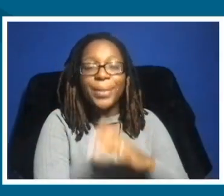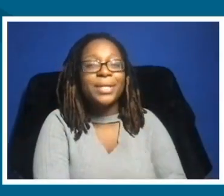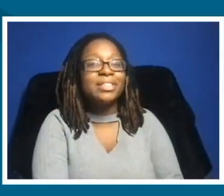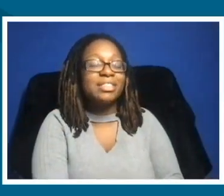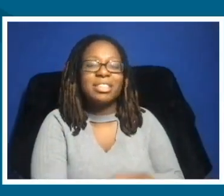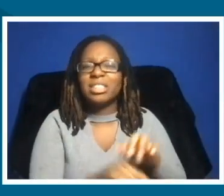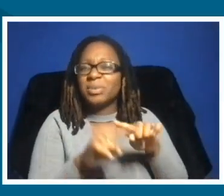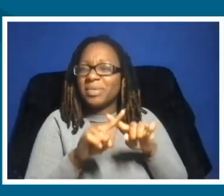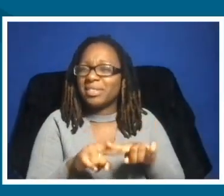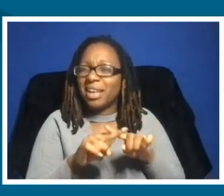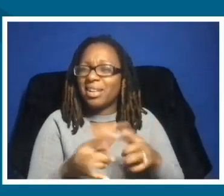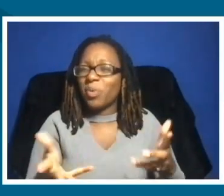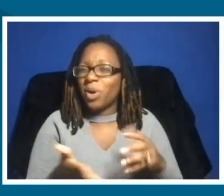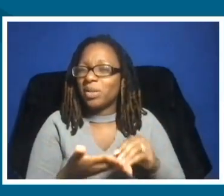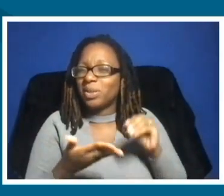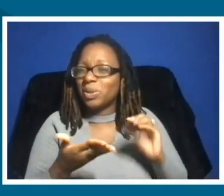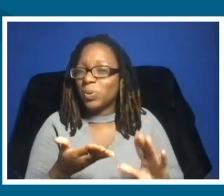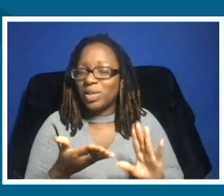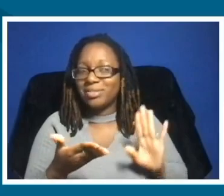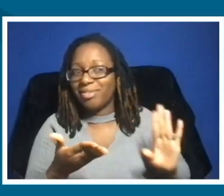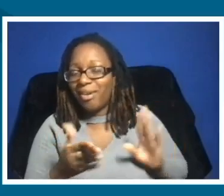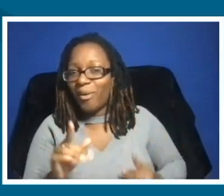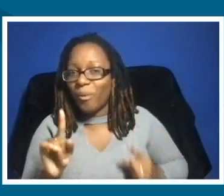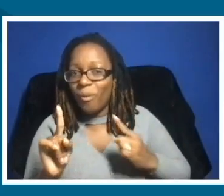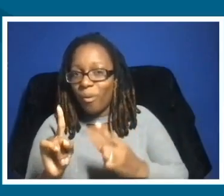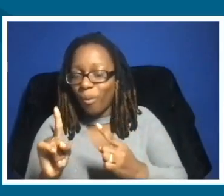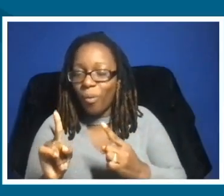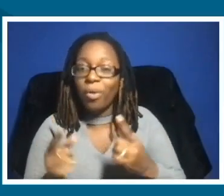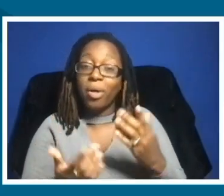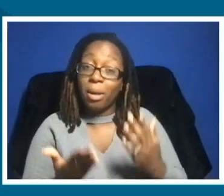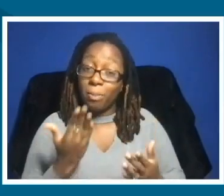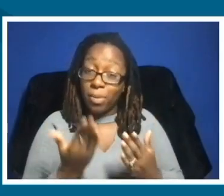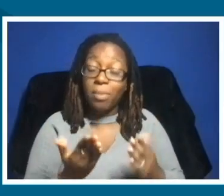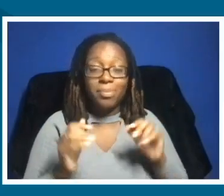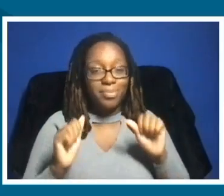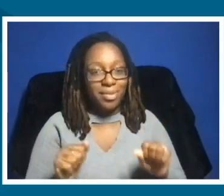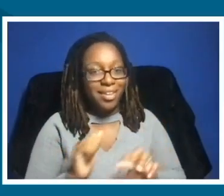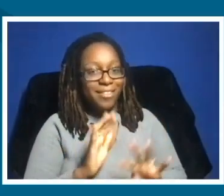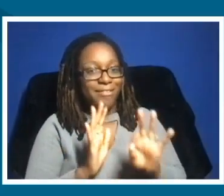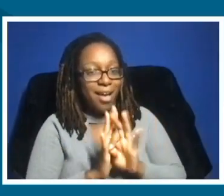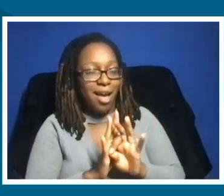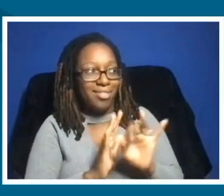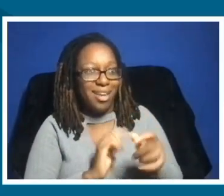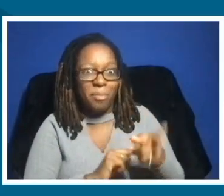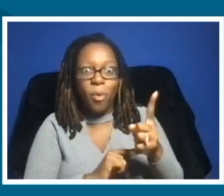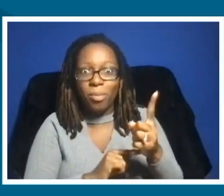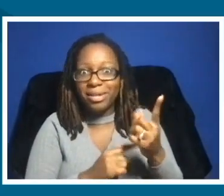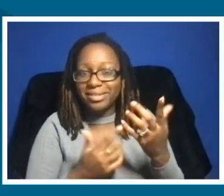student's purpose is um they may be able to find a moment